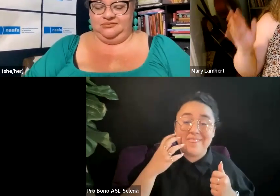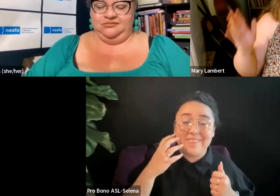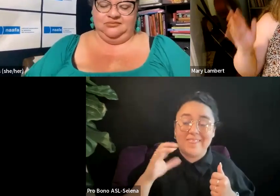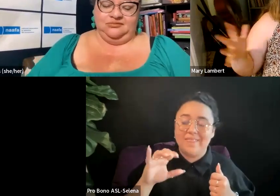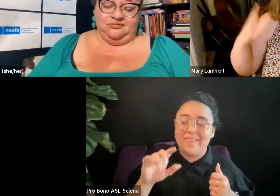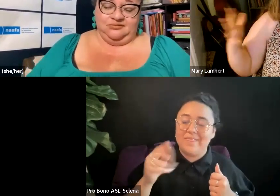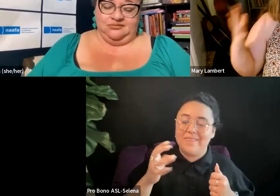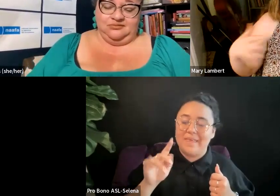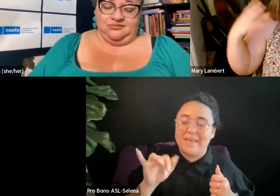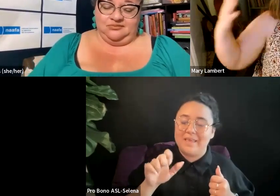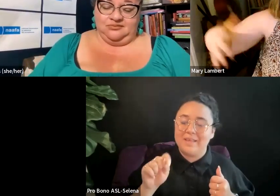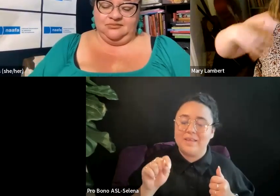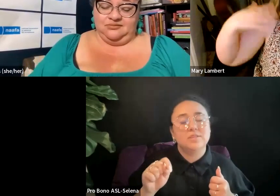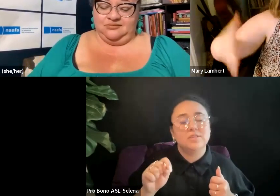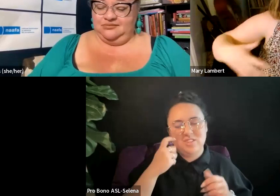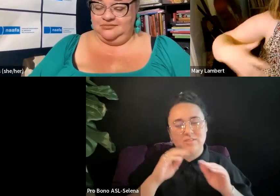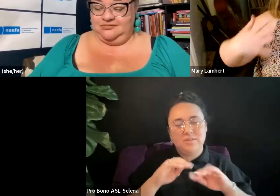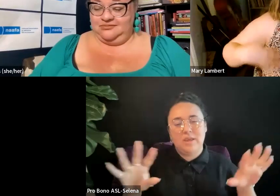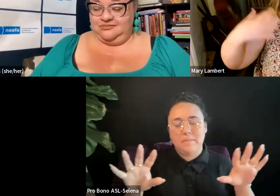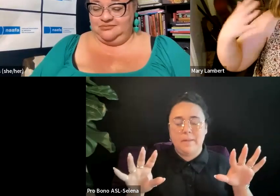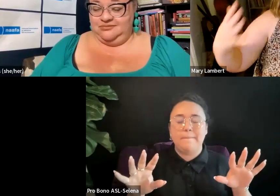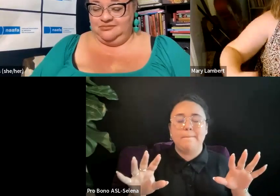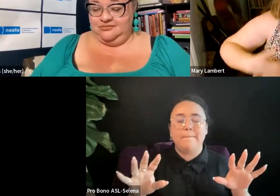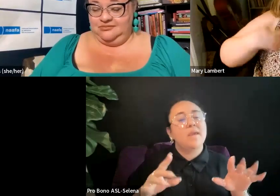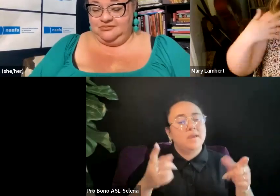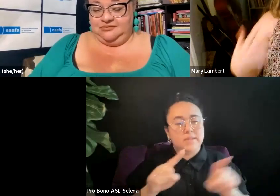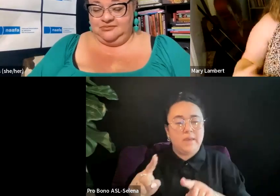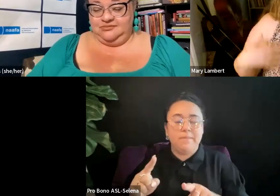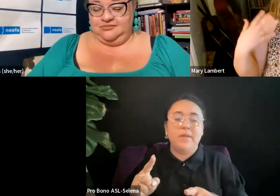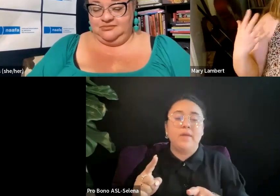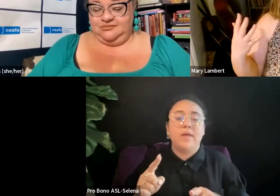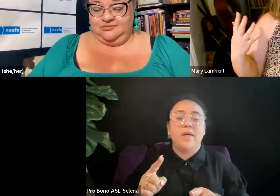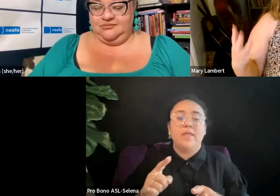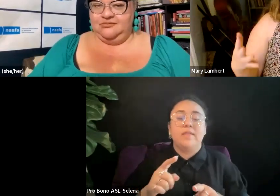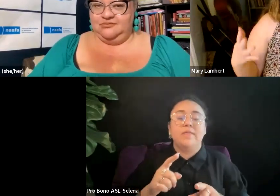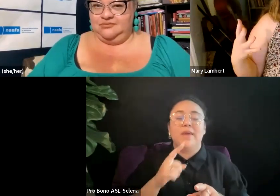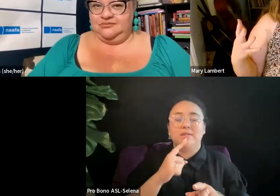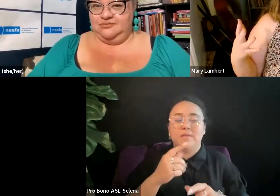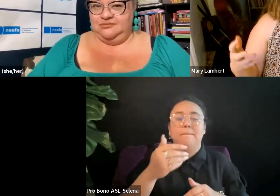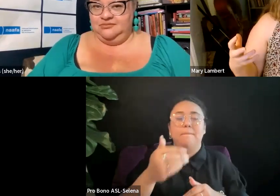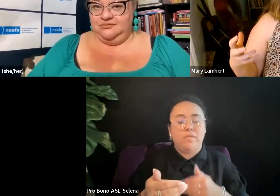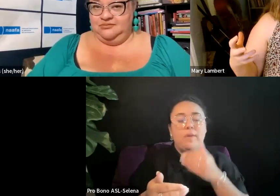I mean, there's more. It's happening. The needle is moving. It's slow, but it's moving. And I, I believe it.